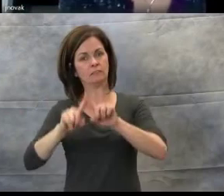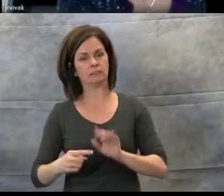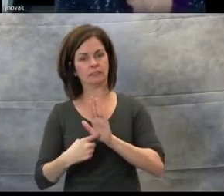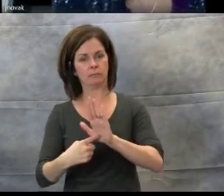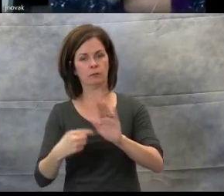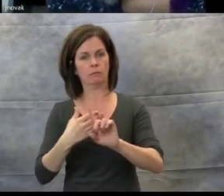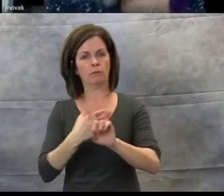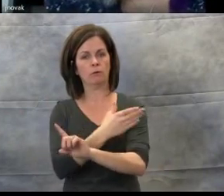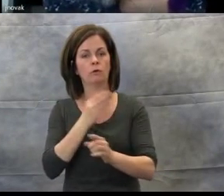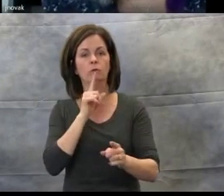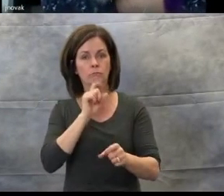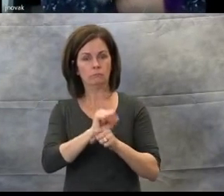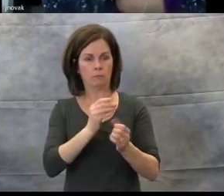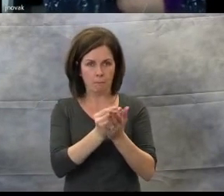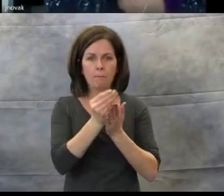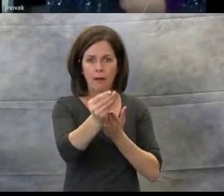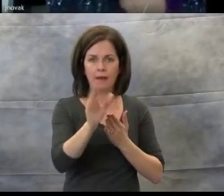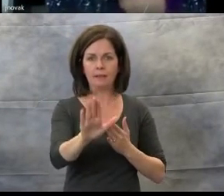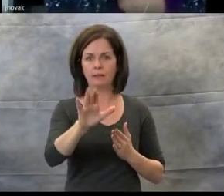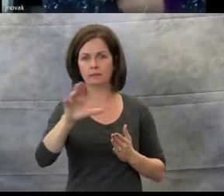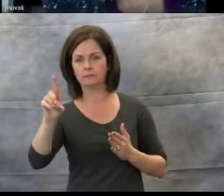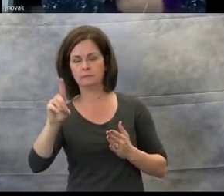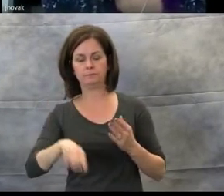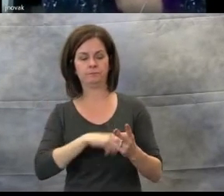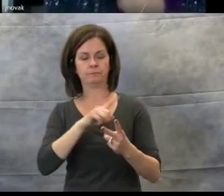Another powerful resources is YouTube.com.